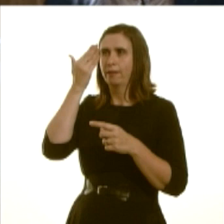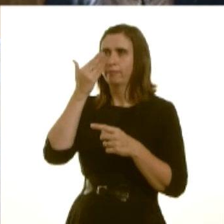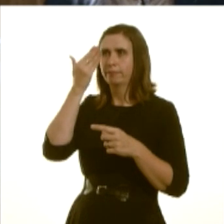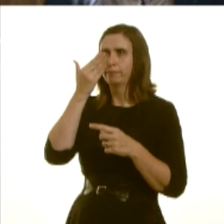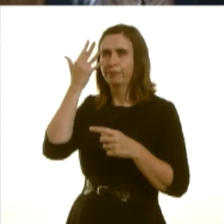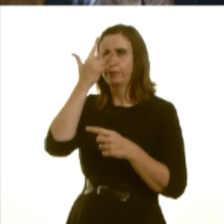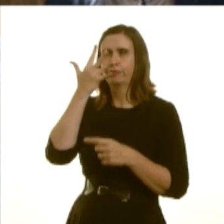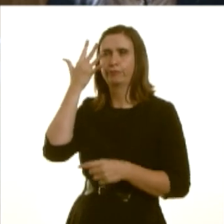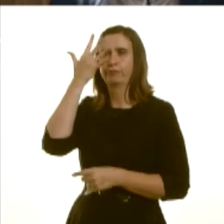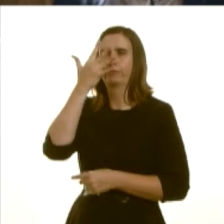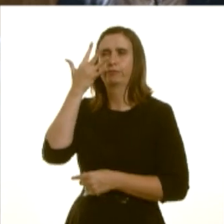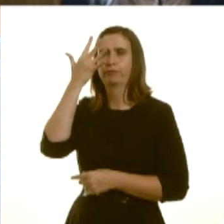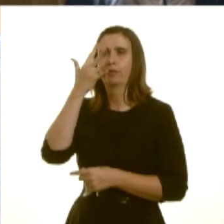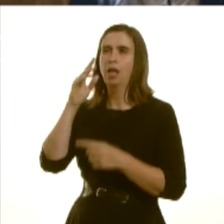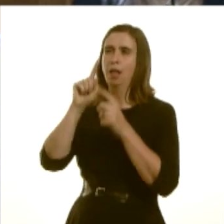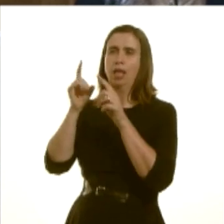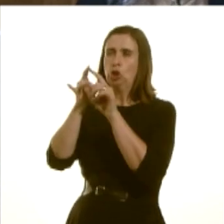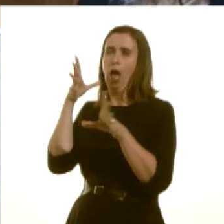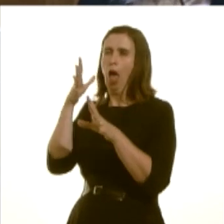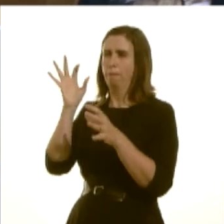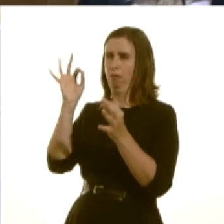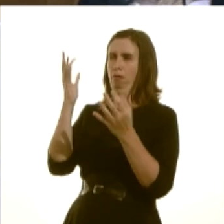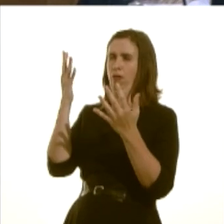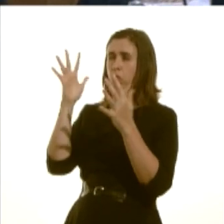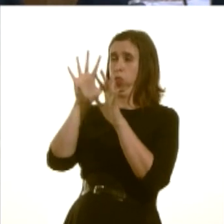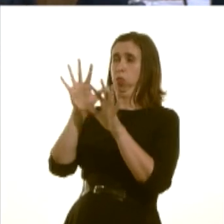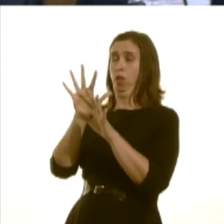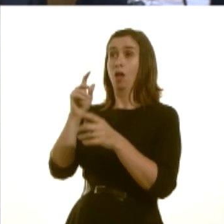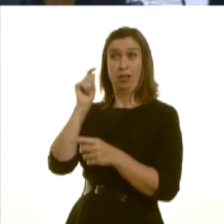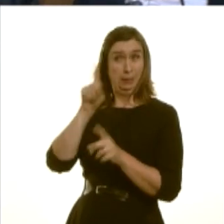difficult to see contrast. As some of us know only too well, you find yourself doing this